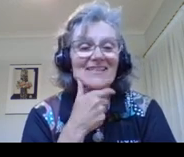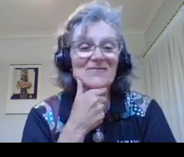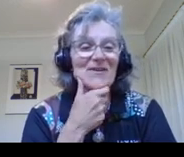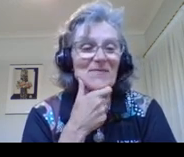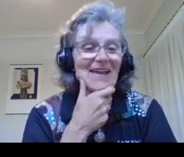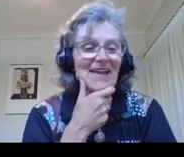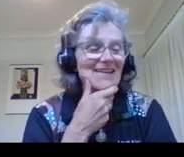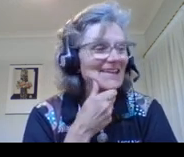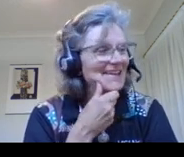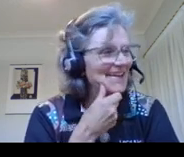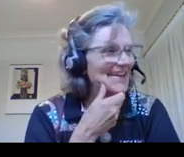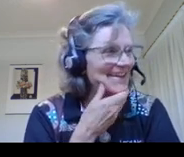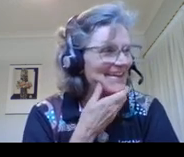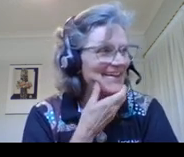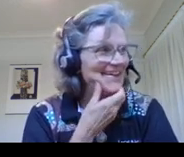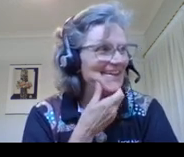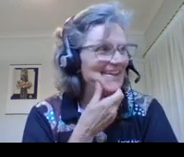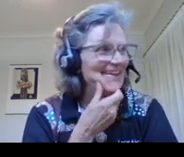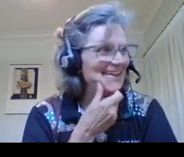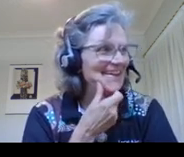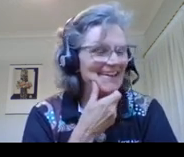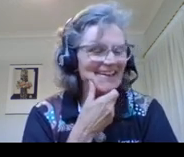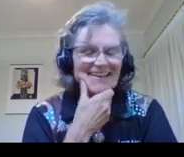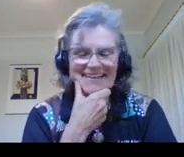it's a bit mean she is well known and I do love maggie